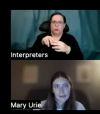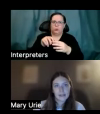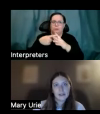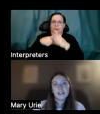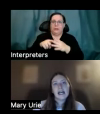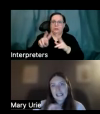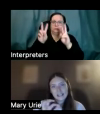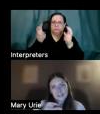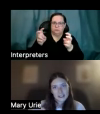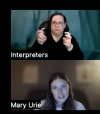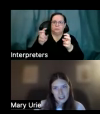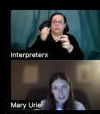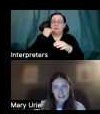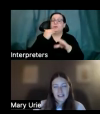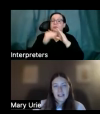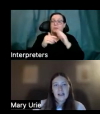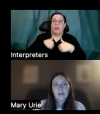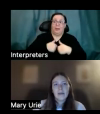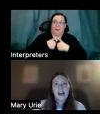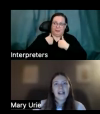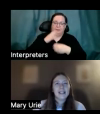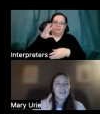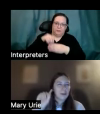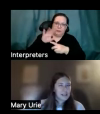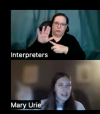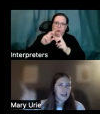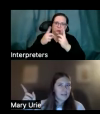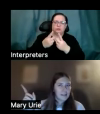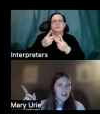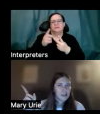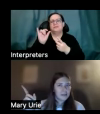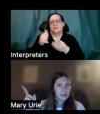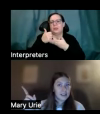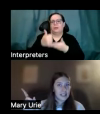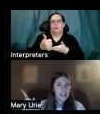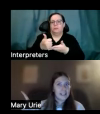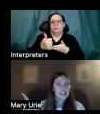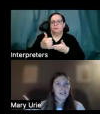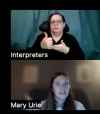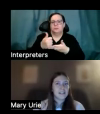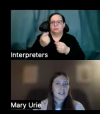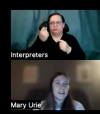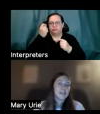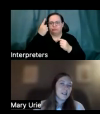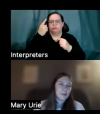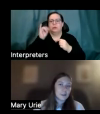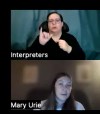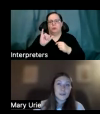email, I live in your district, that kind of helps set it off and alarm in their head of like, okay, this is someone who votes